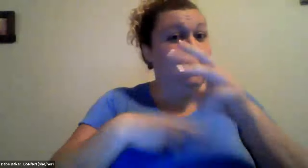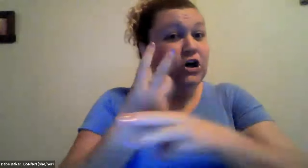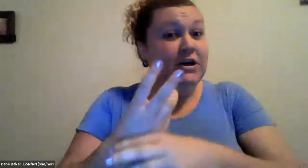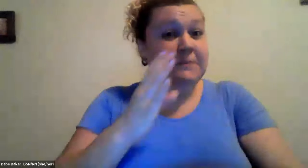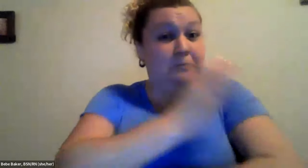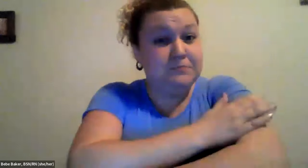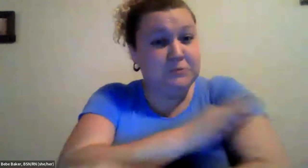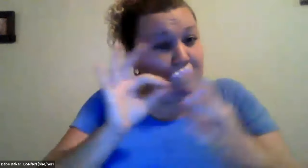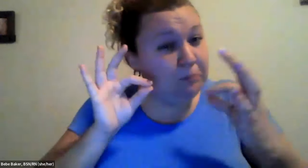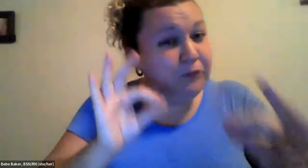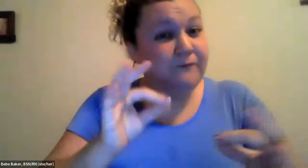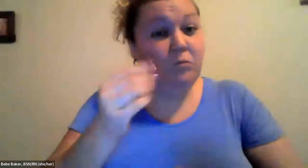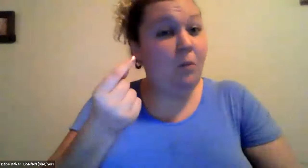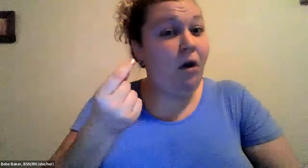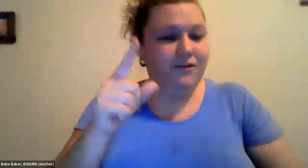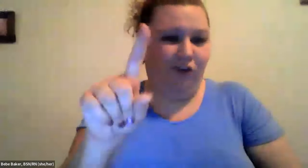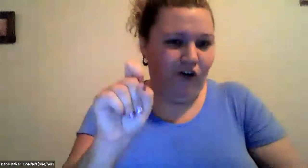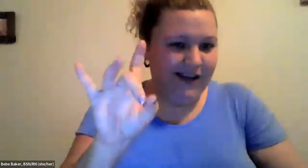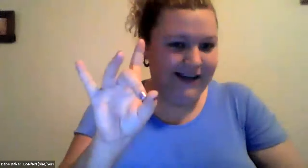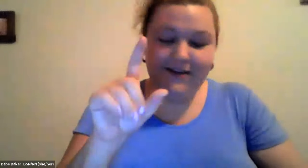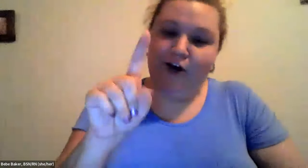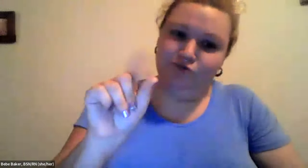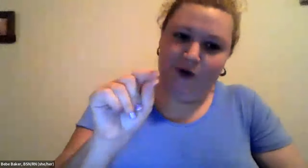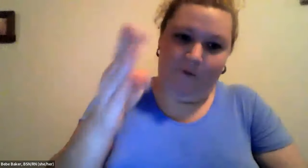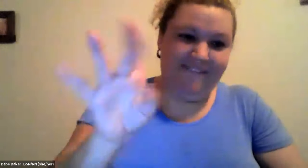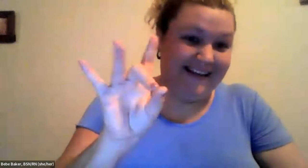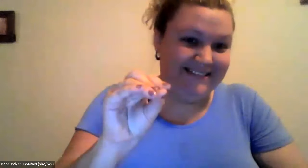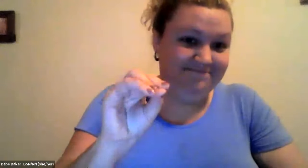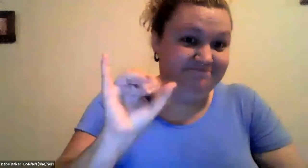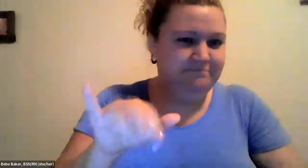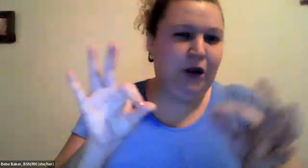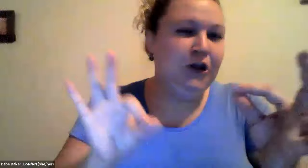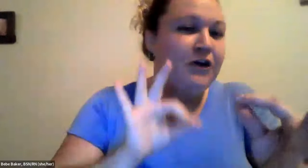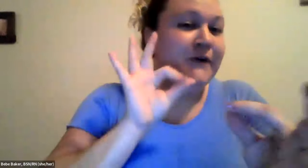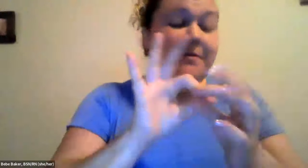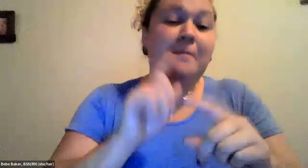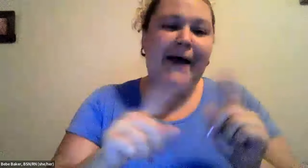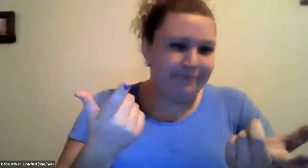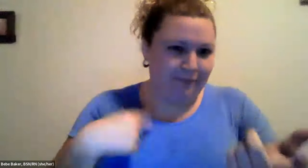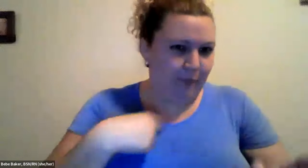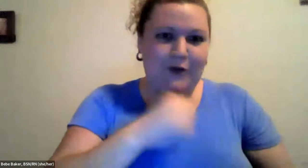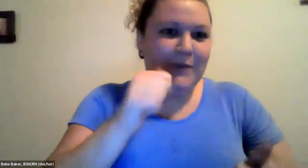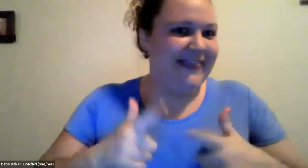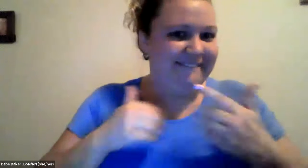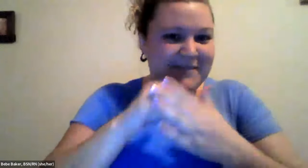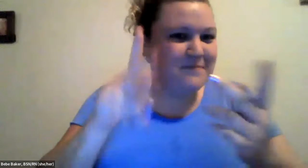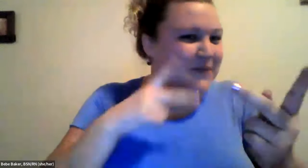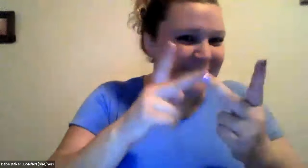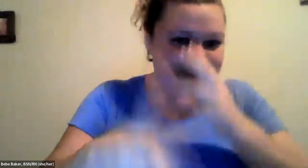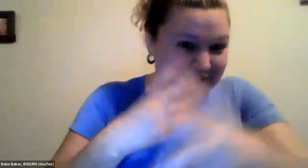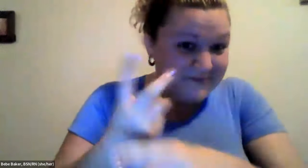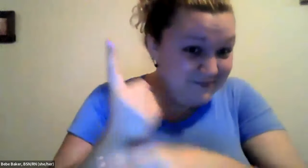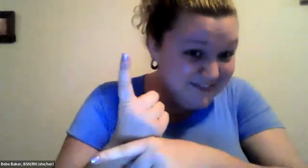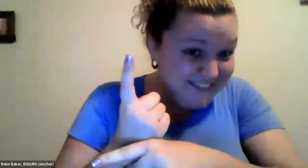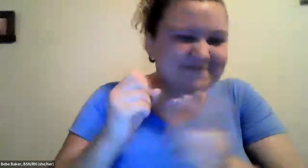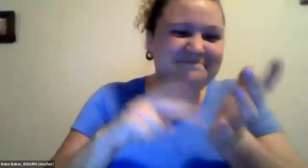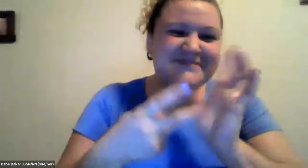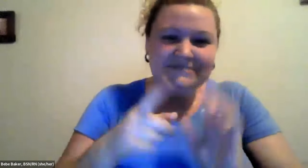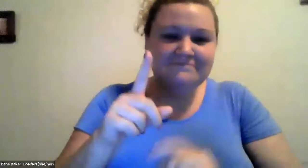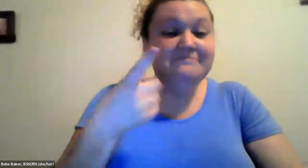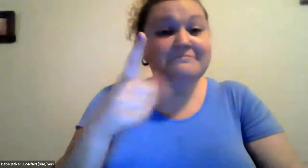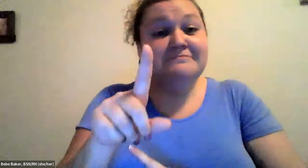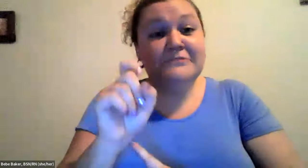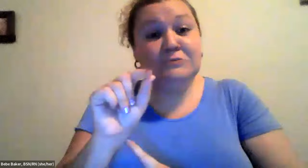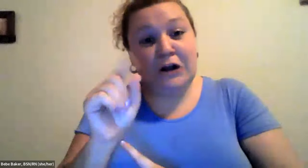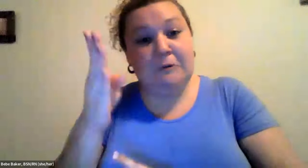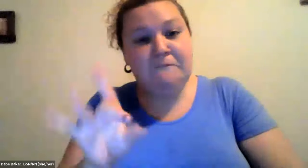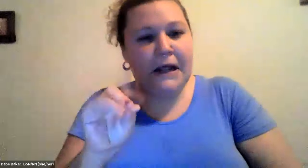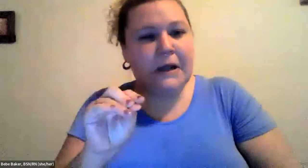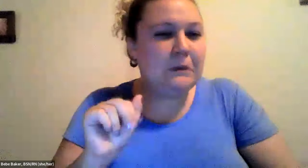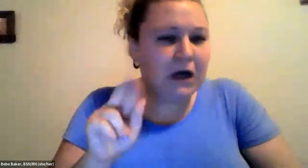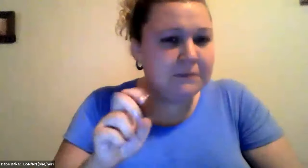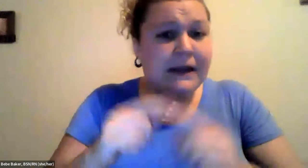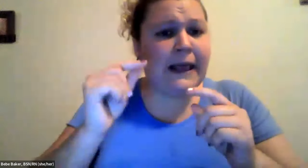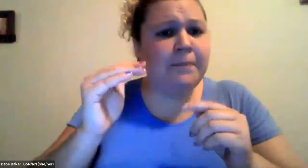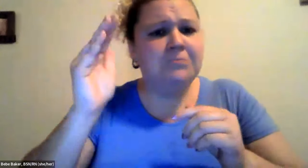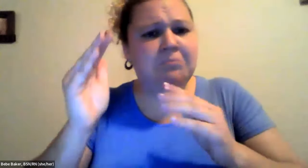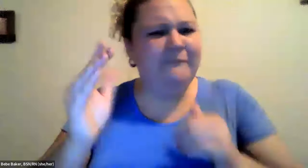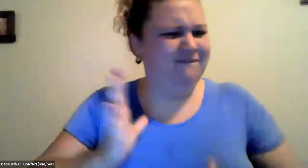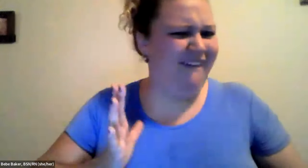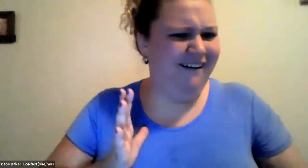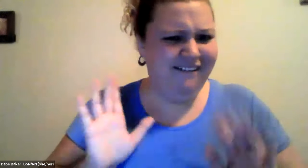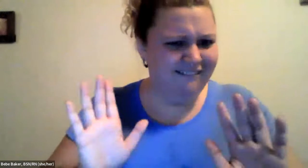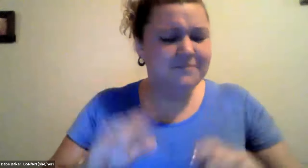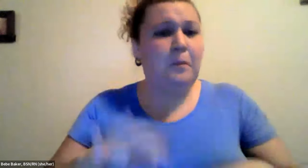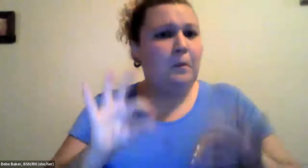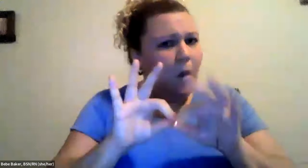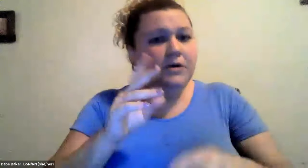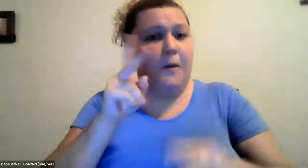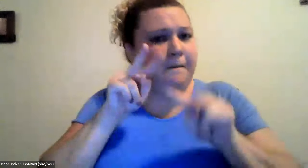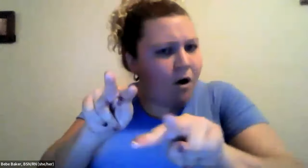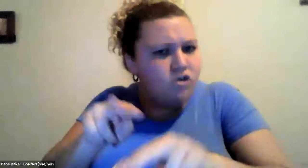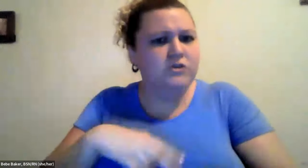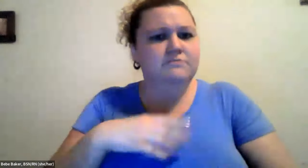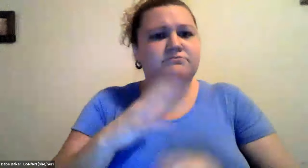Cristine Saunders: So, in a perfect world, a perfect blood pressure would be 120 over 80 that's considered perfect, but we don't live in a perfect world right so 120 over 80 is rare if it's a little bit above that's okay.